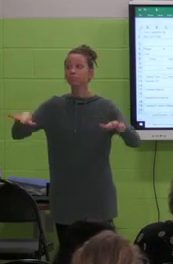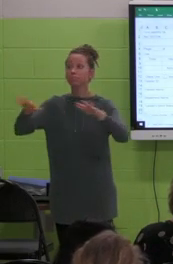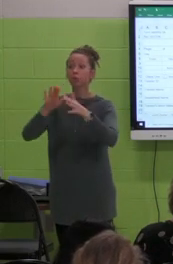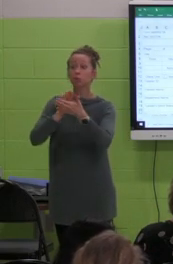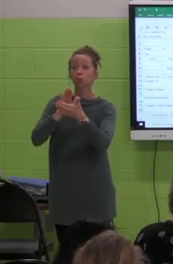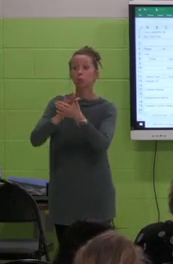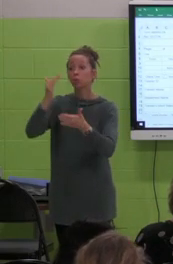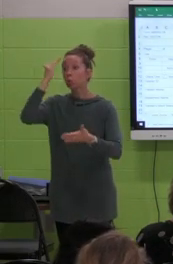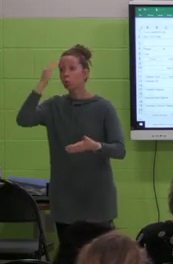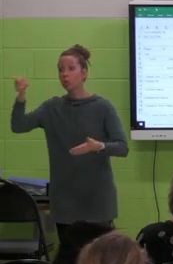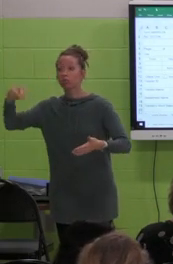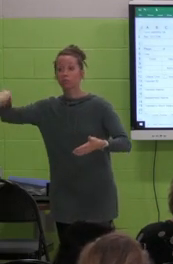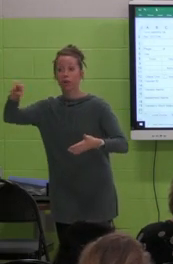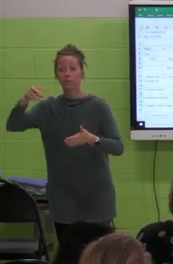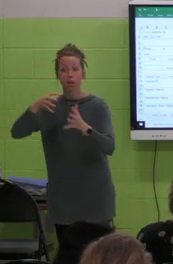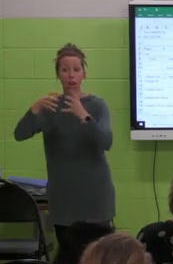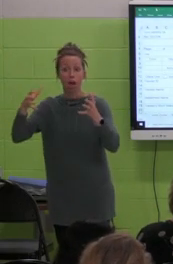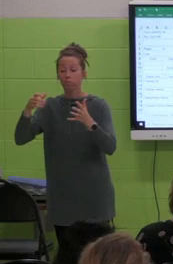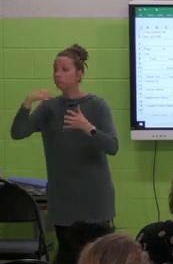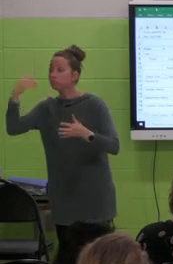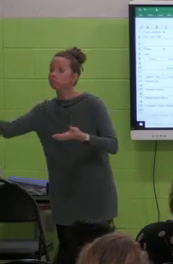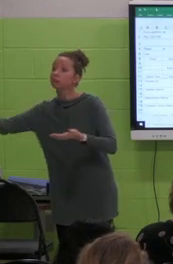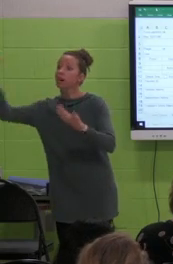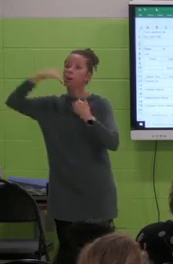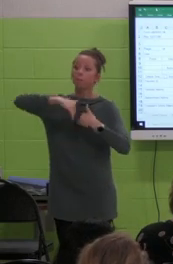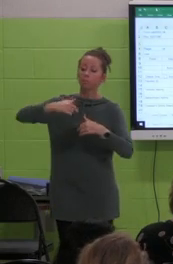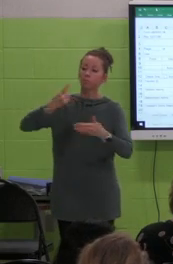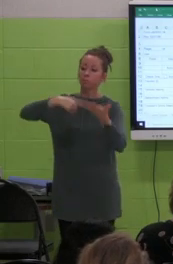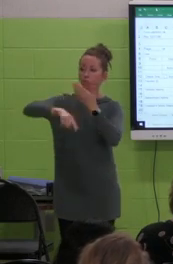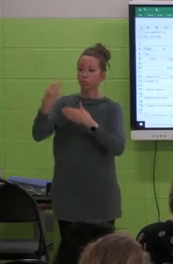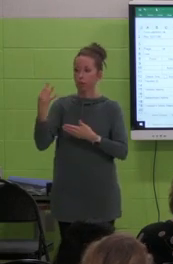you know they travel a lot tell them to tune in Next Friday because she'll be here to do